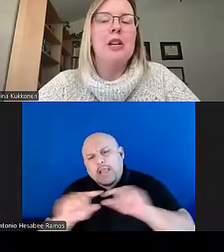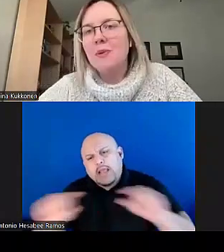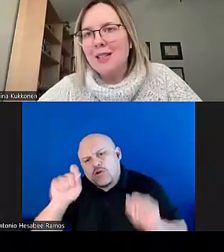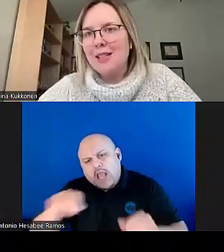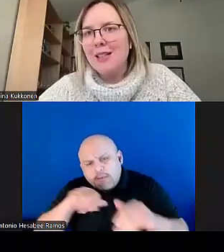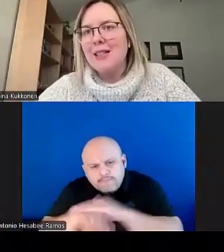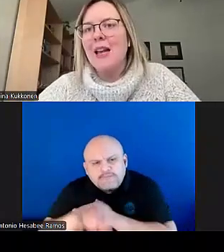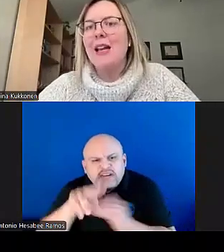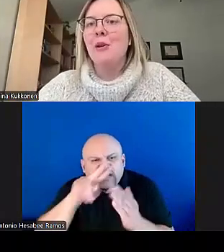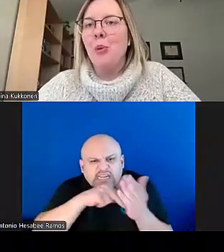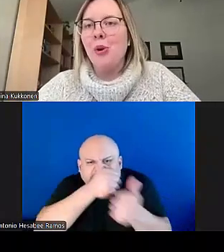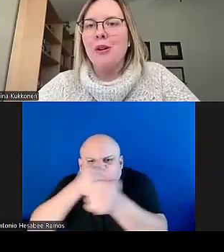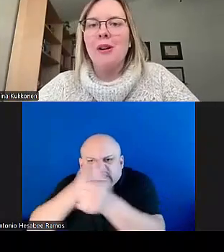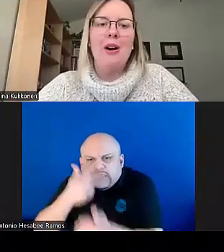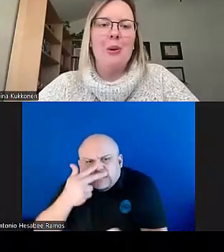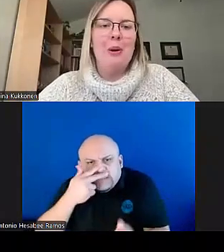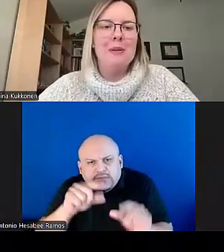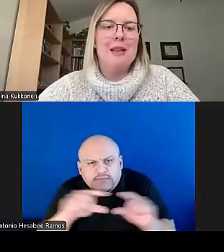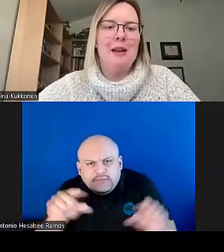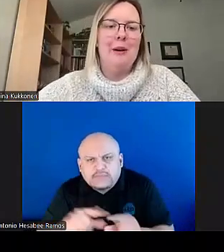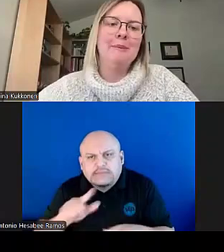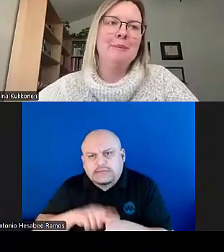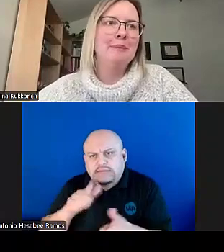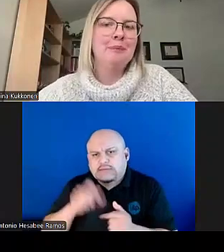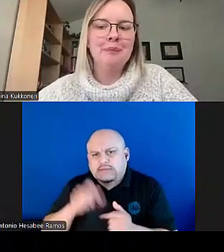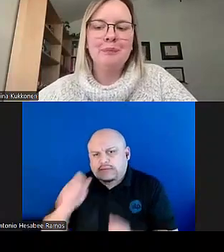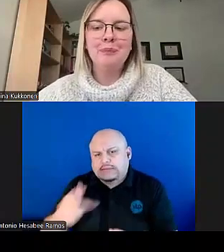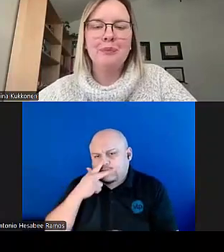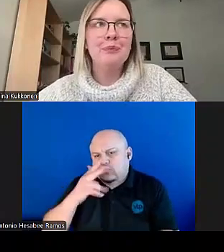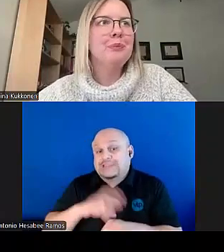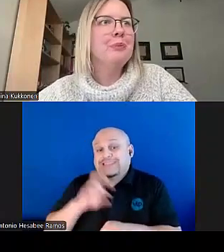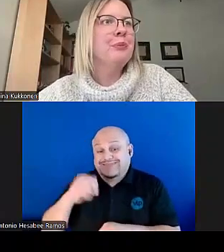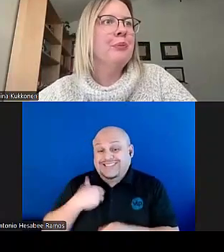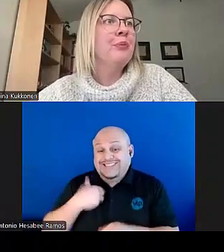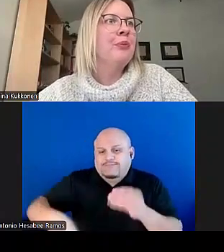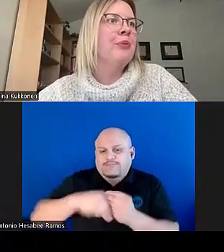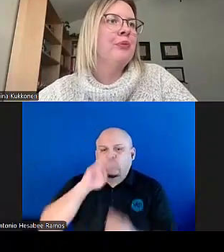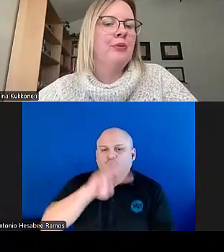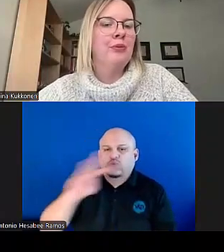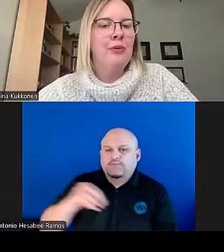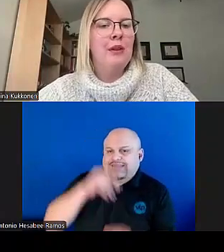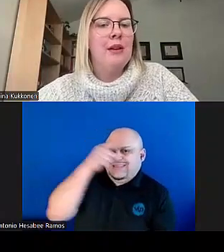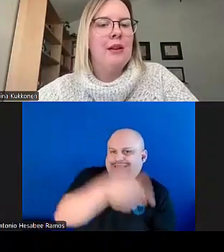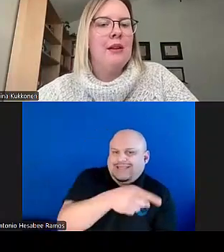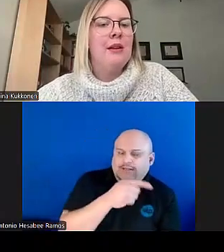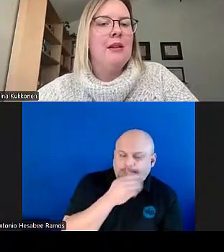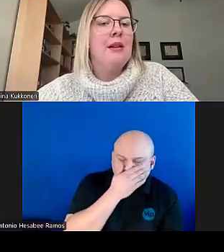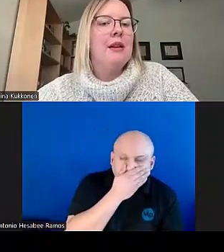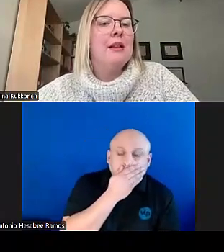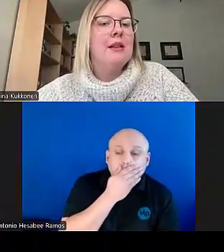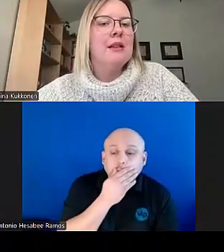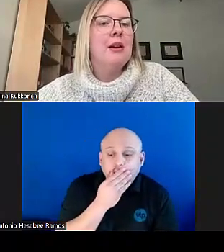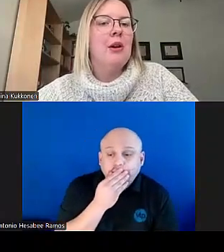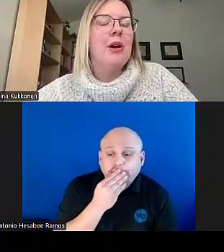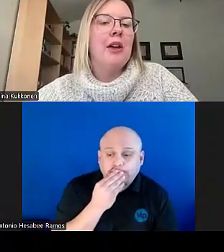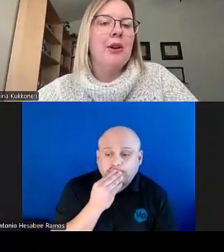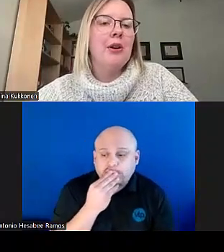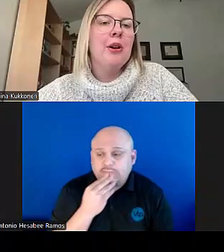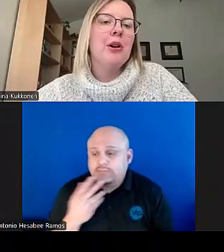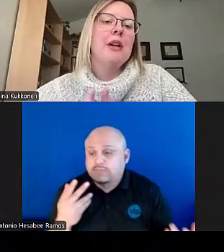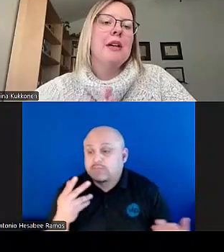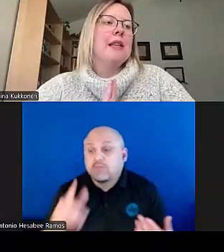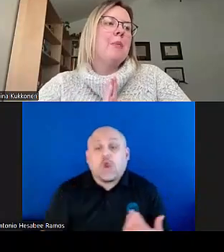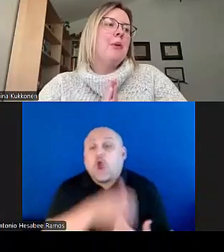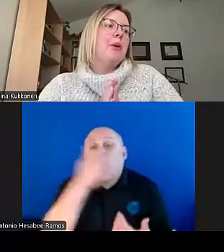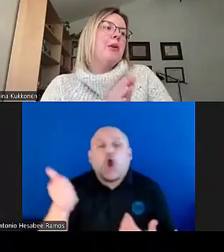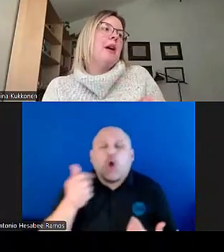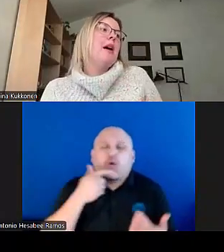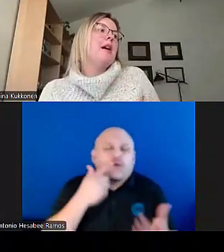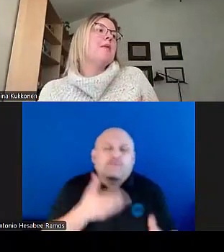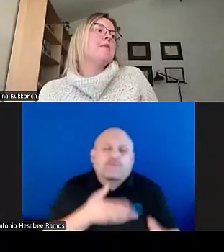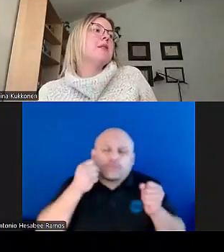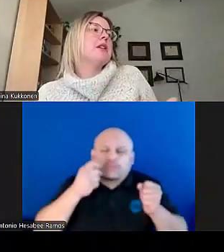each of these zines and even more on the website there. Another quick example. So